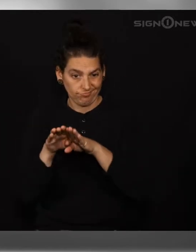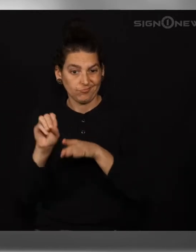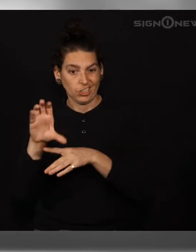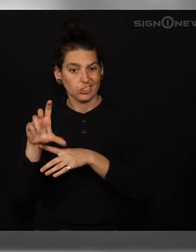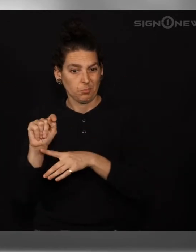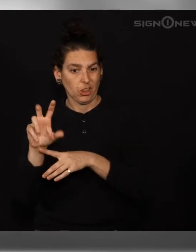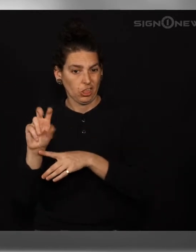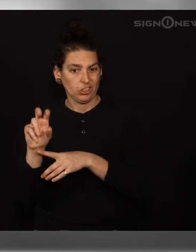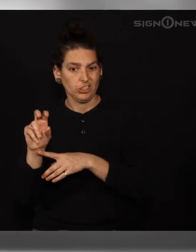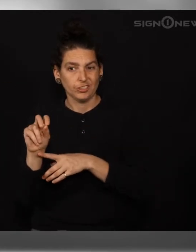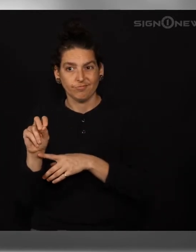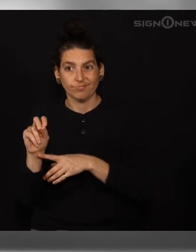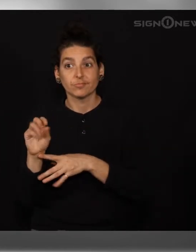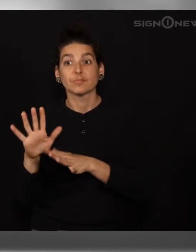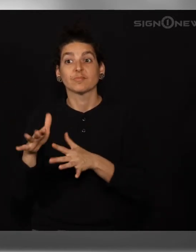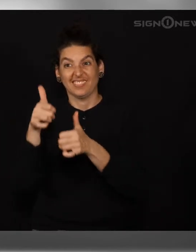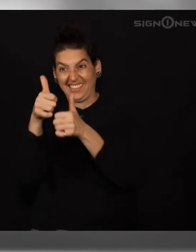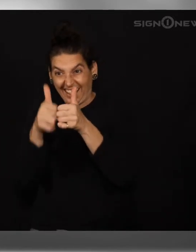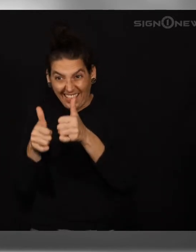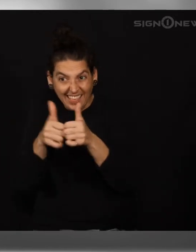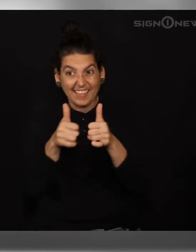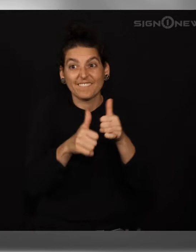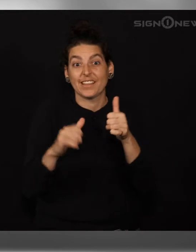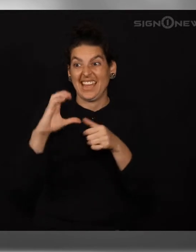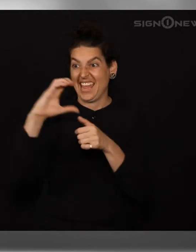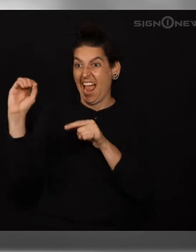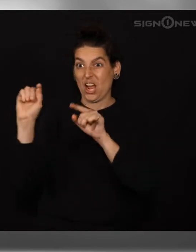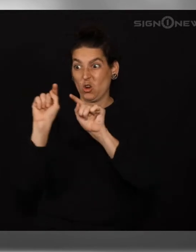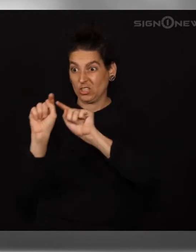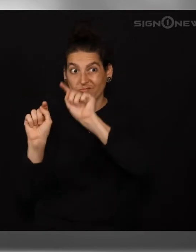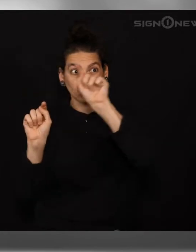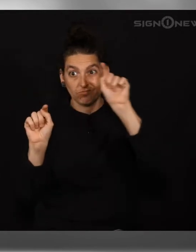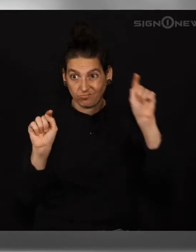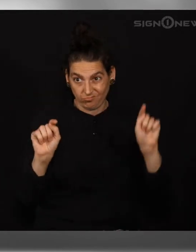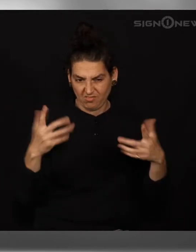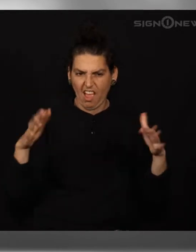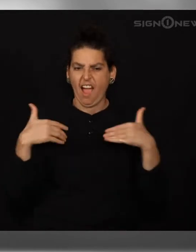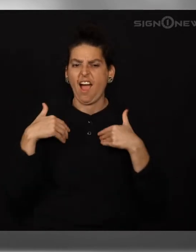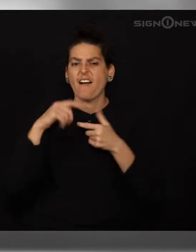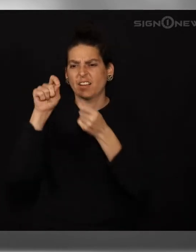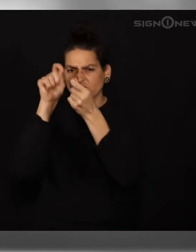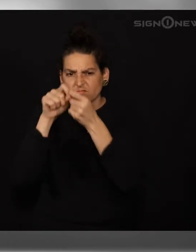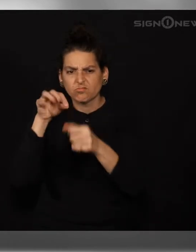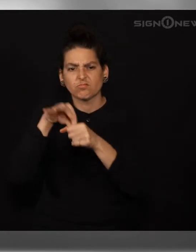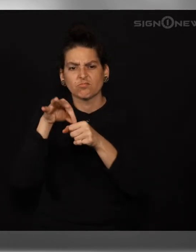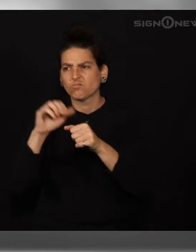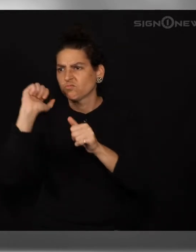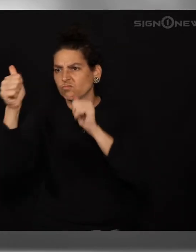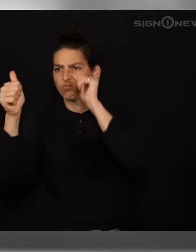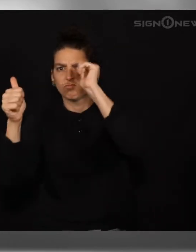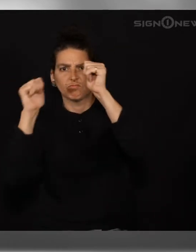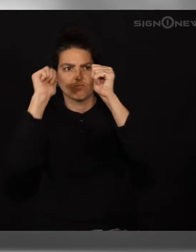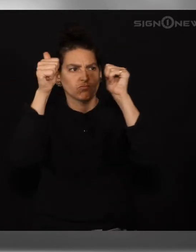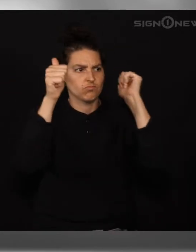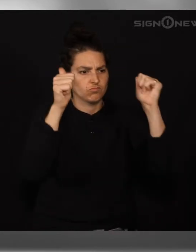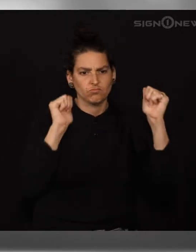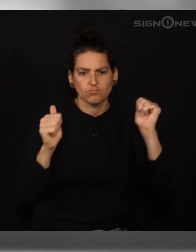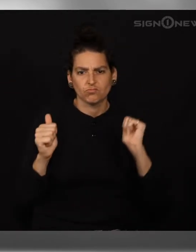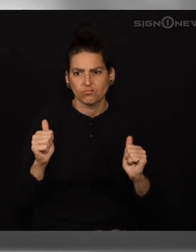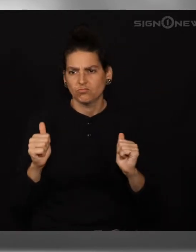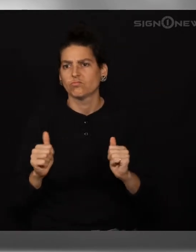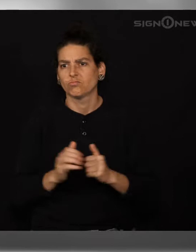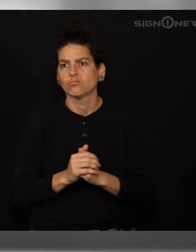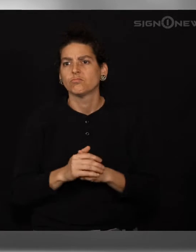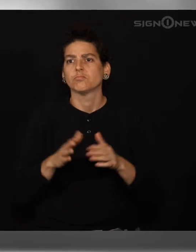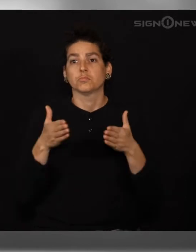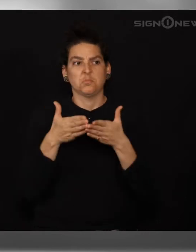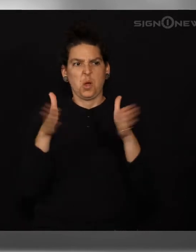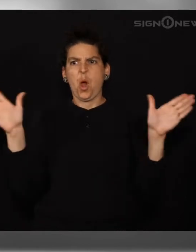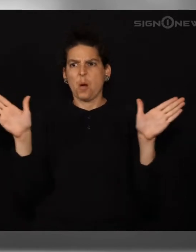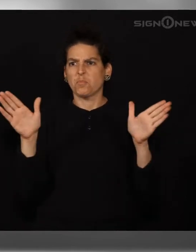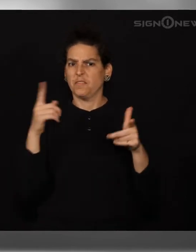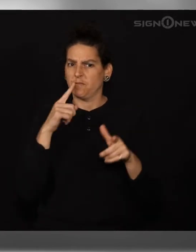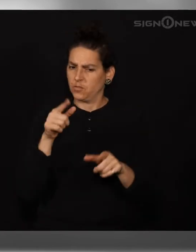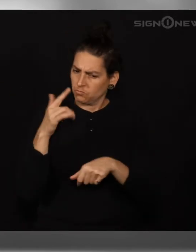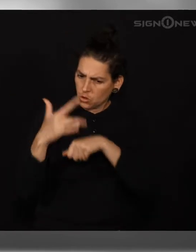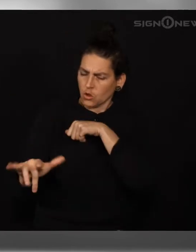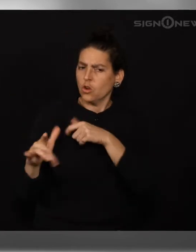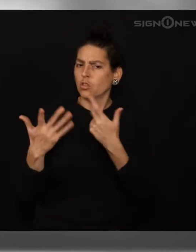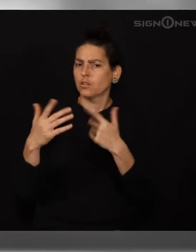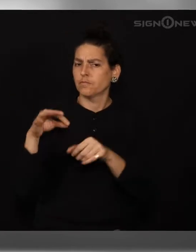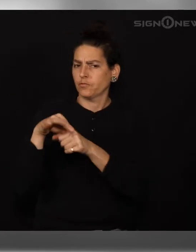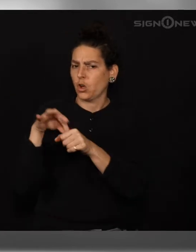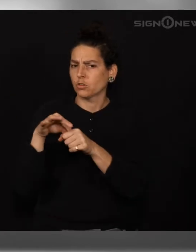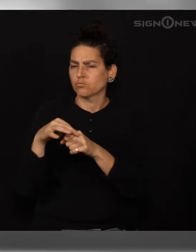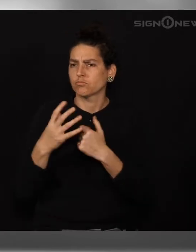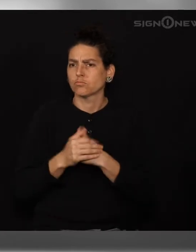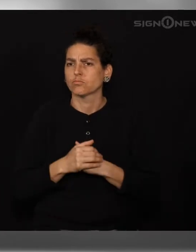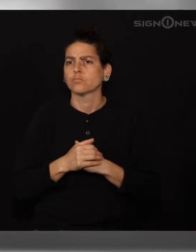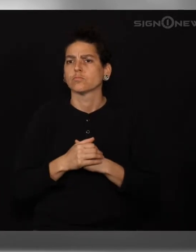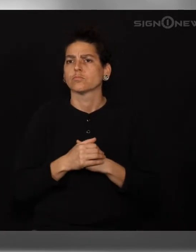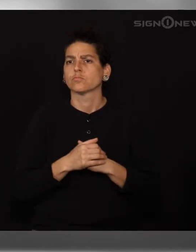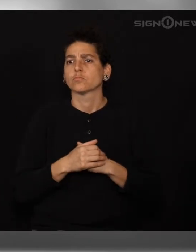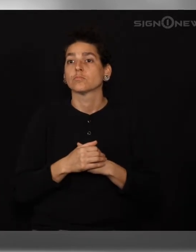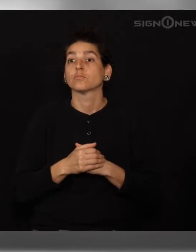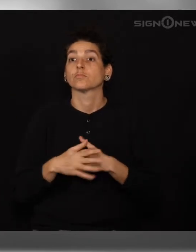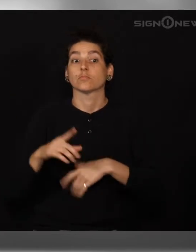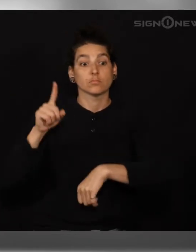Each county has certain polling locations that are open for early voting and times vary.